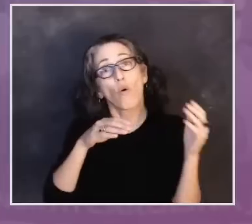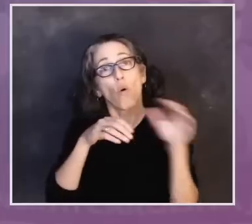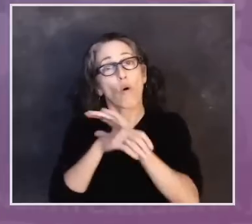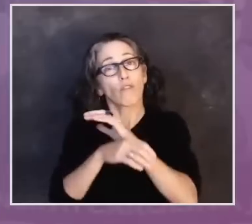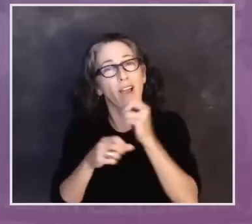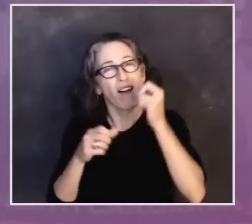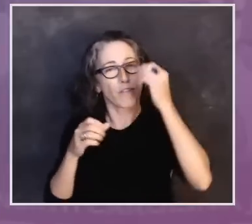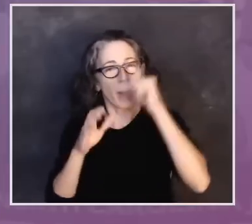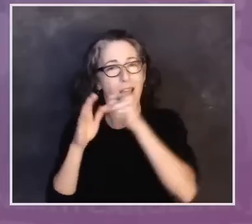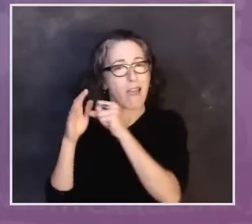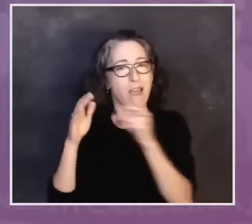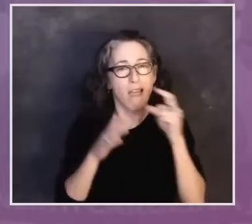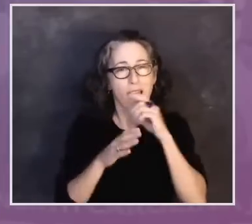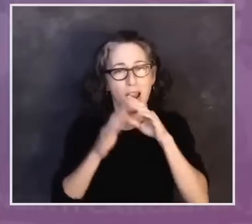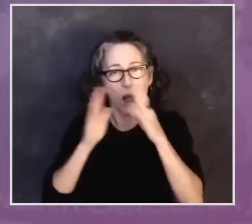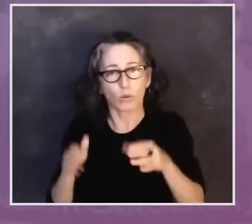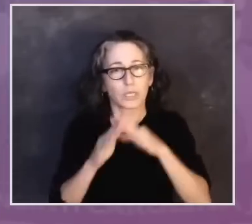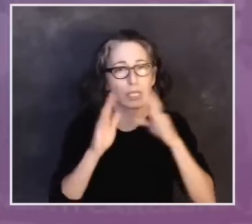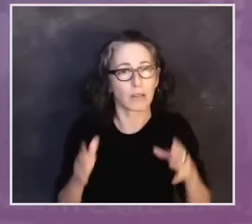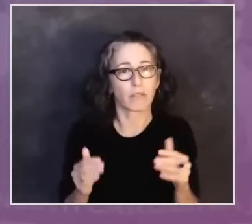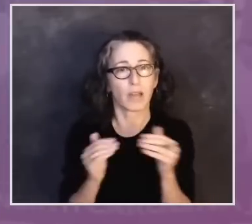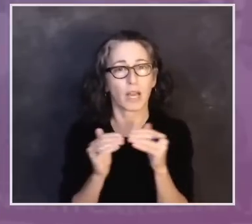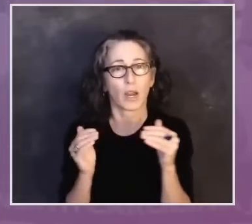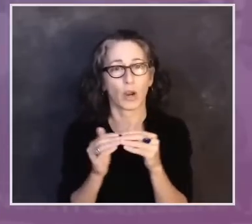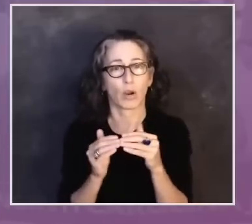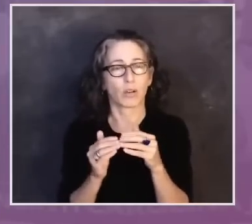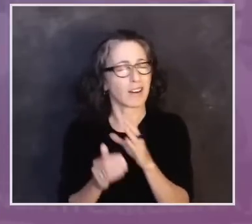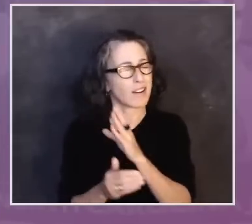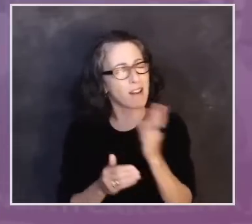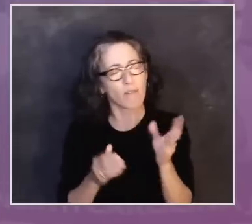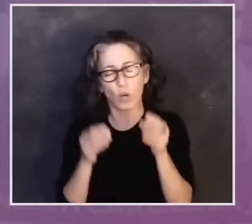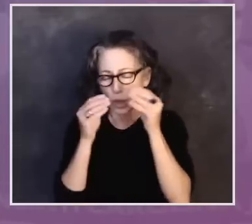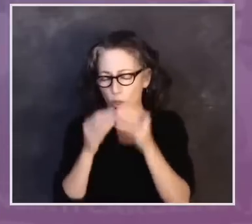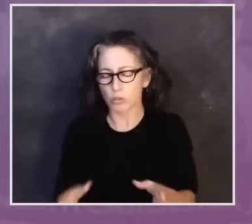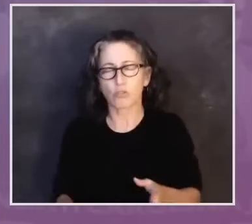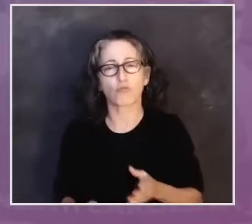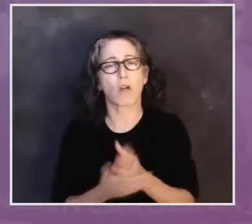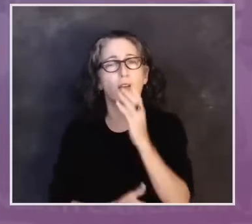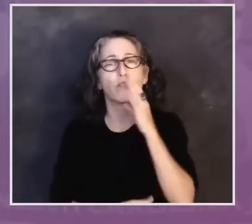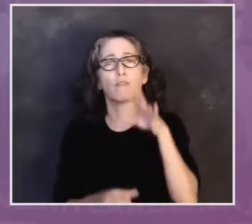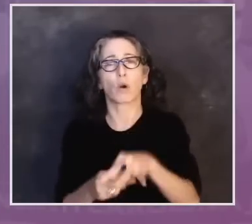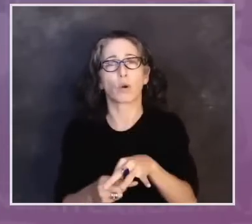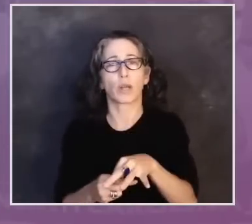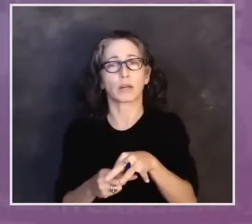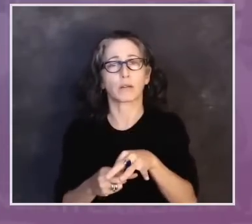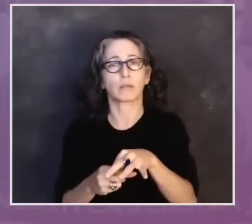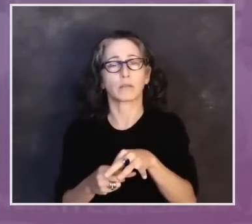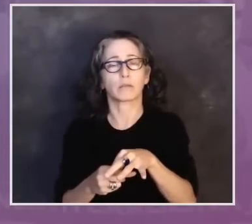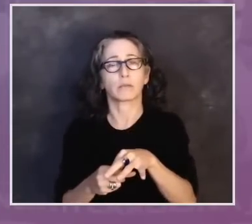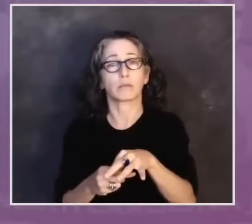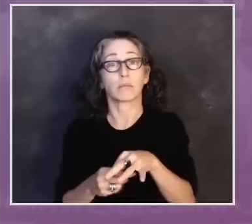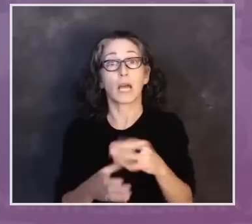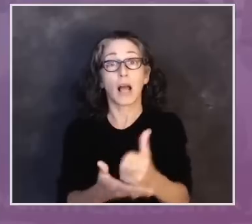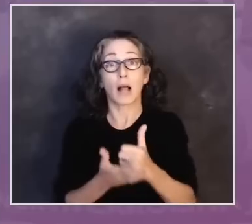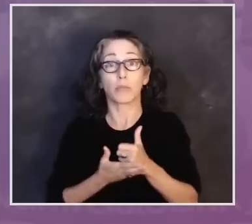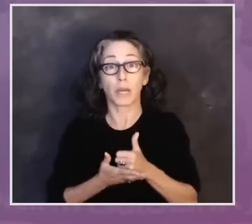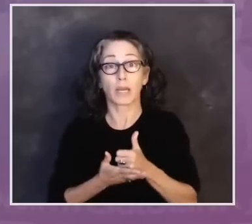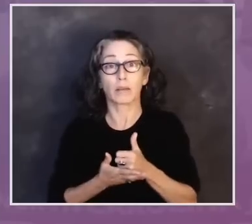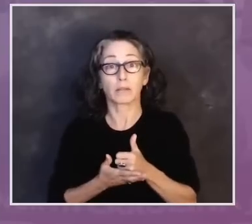JOIN ME IN VOTING FOR A ROOF OVER EVERY HEAD.